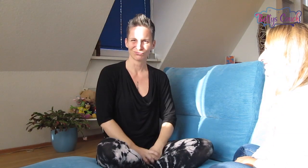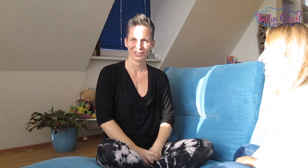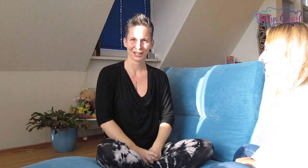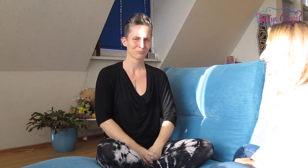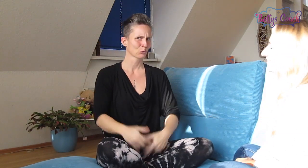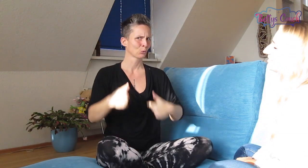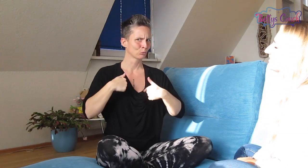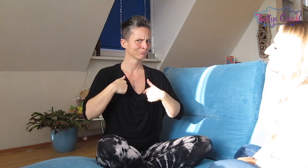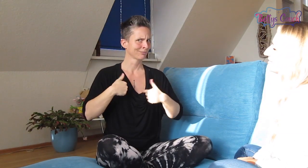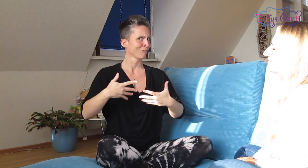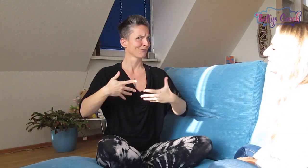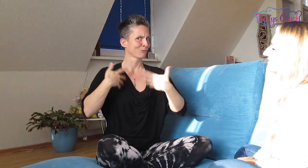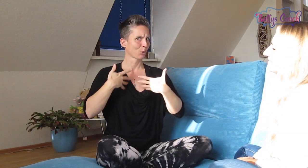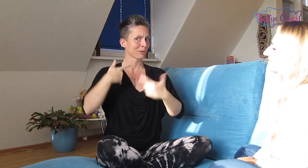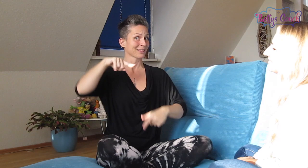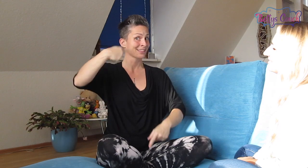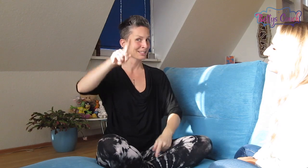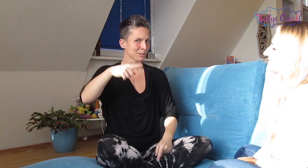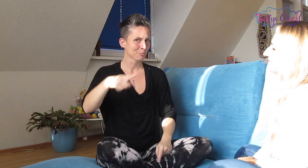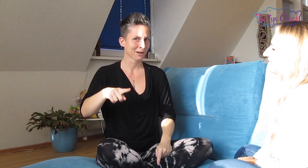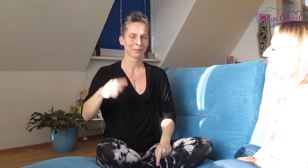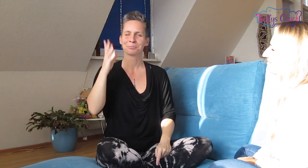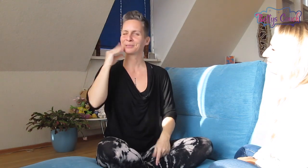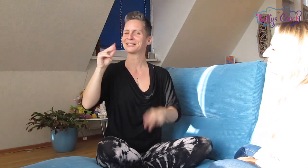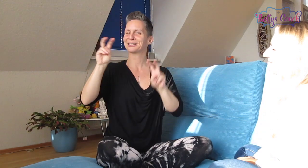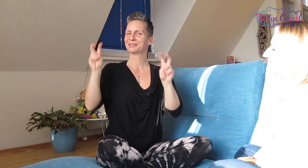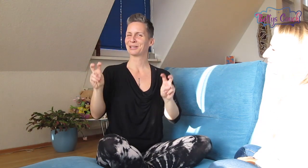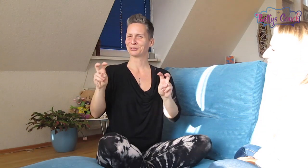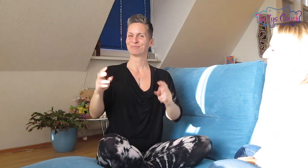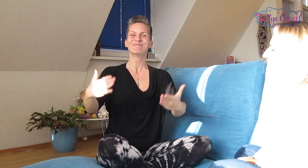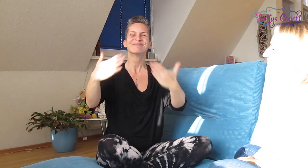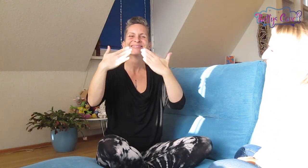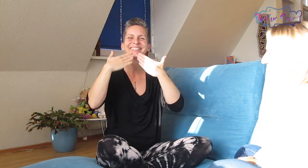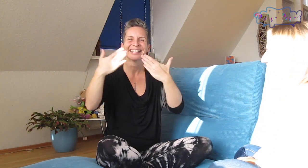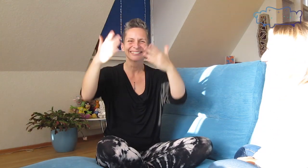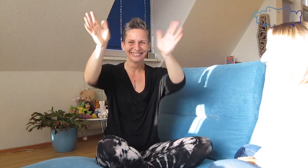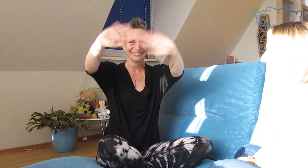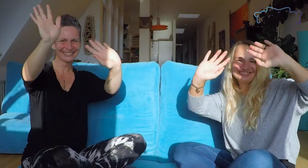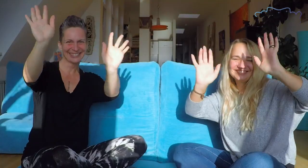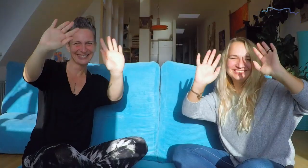And ... I look forward to the next time at "Betty's couch". Bye!